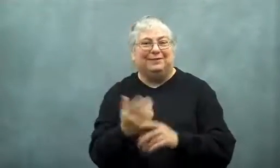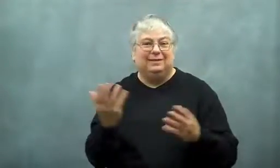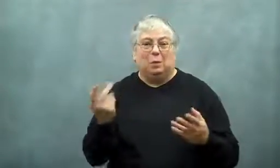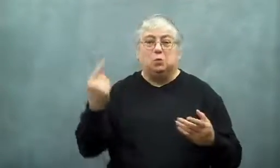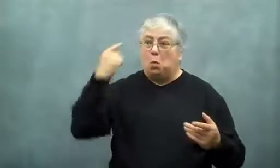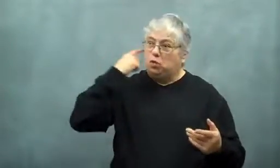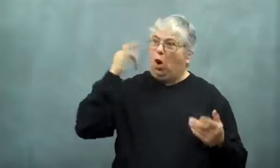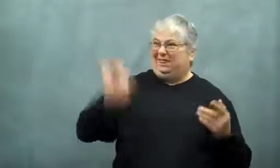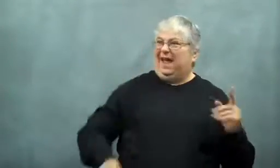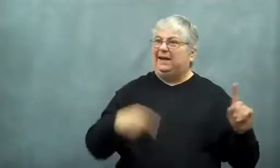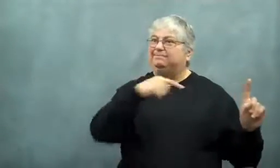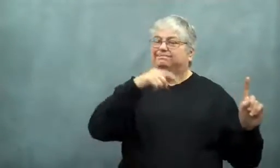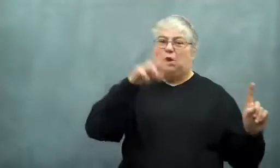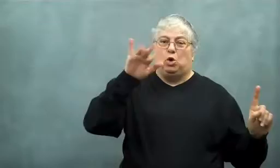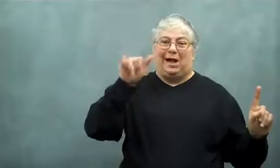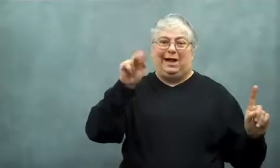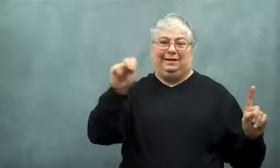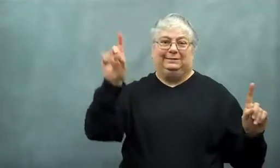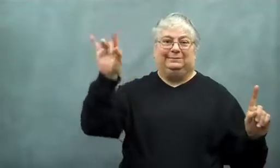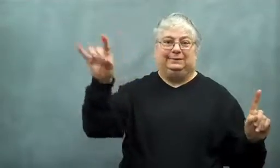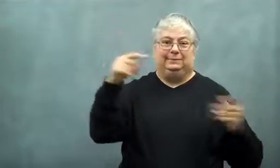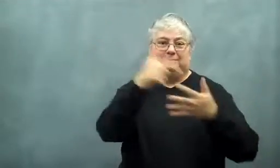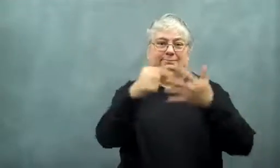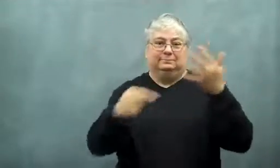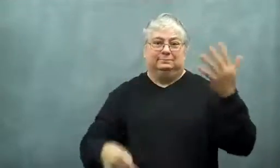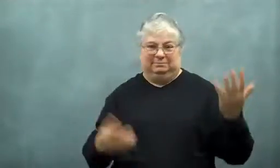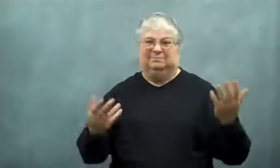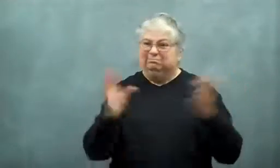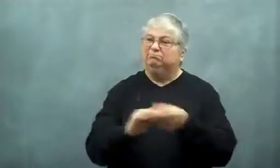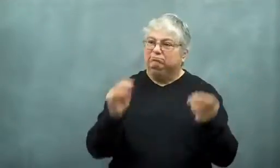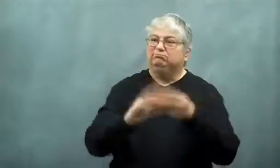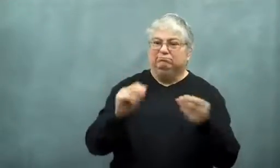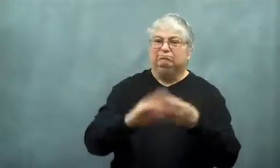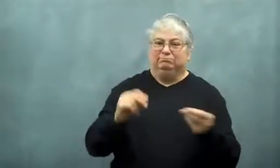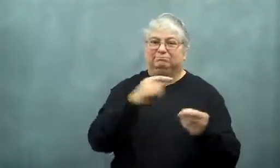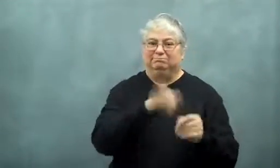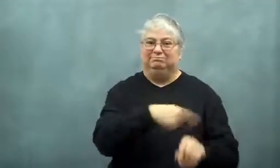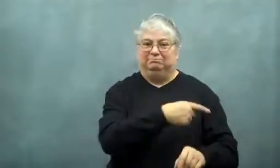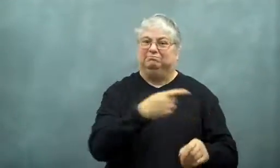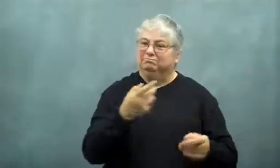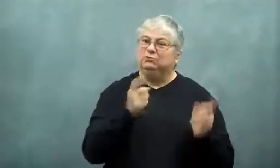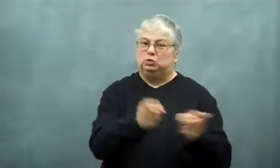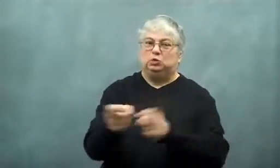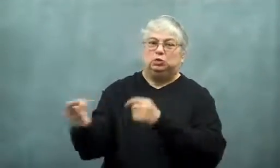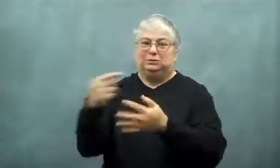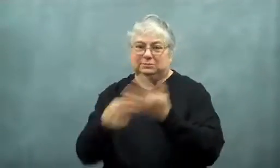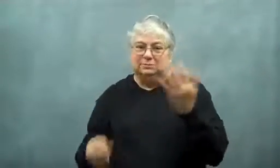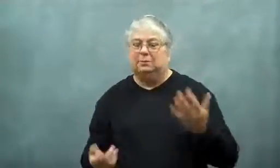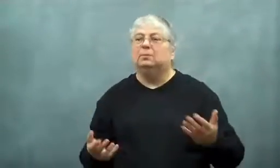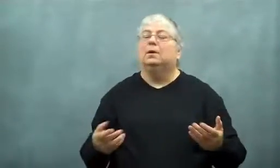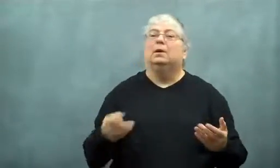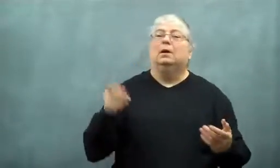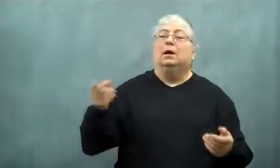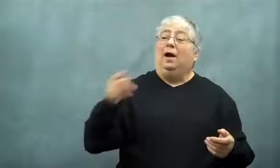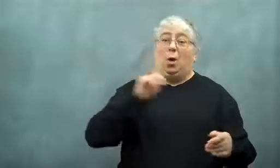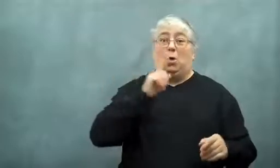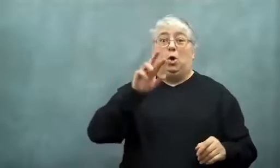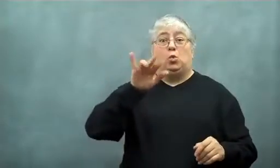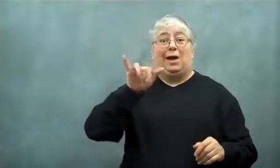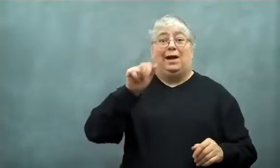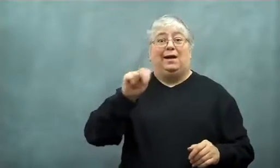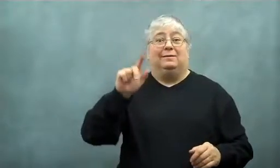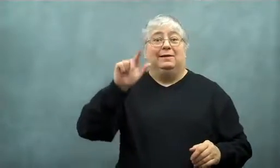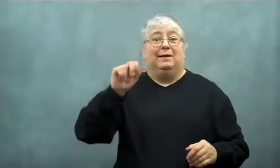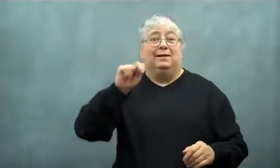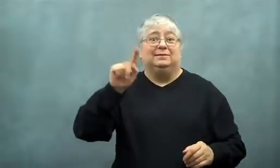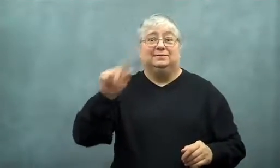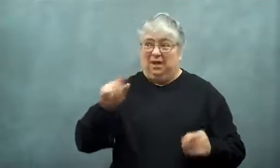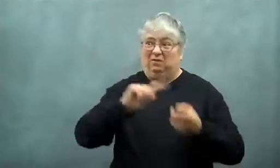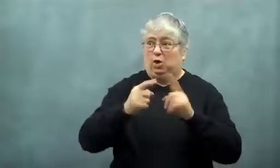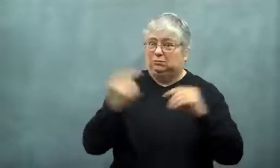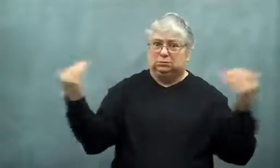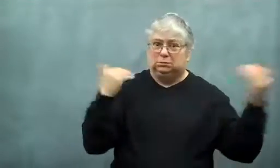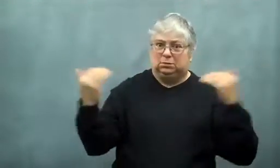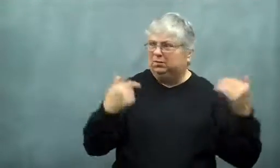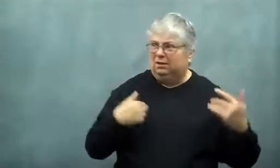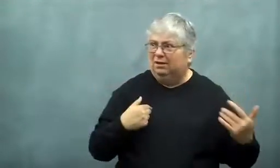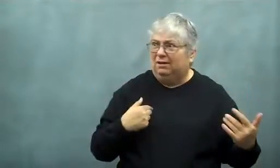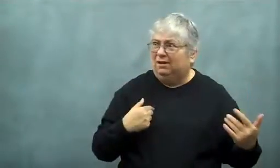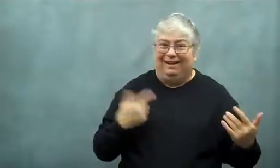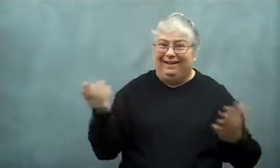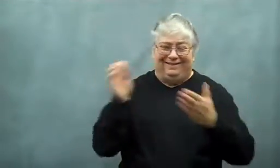Because of that, he was initially identified as the shooter.